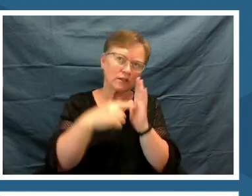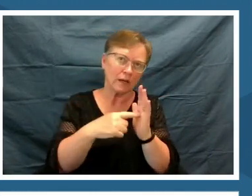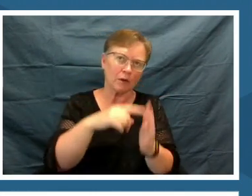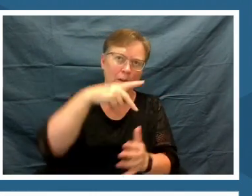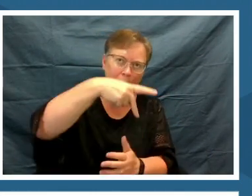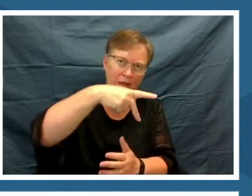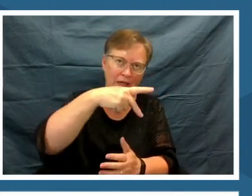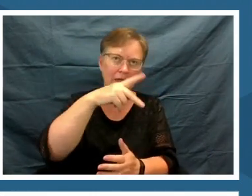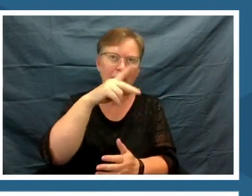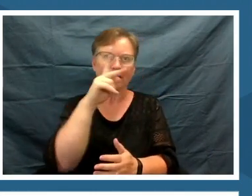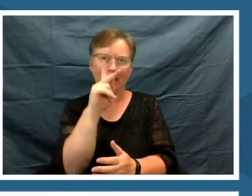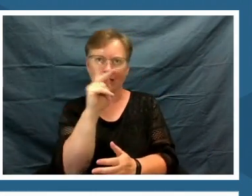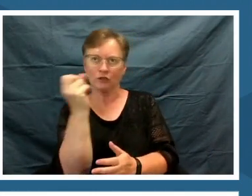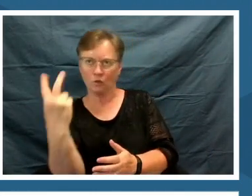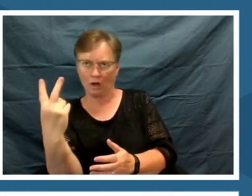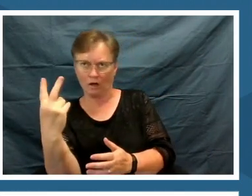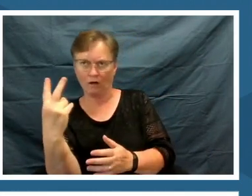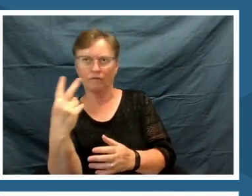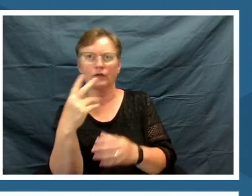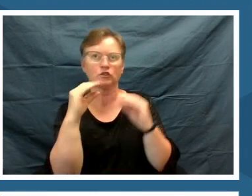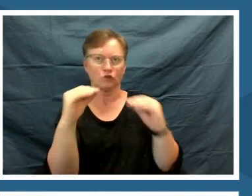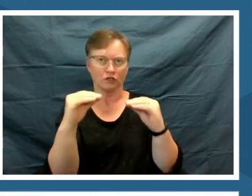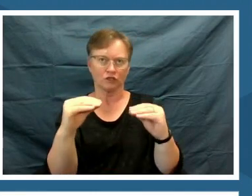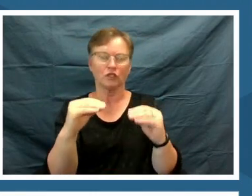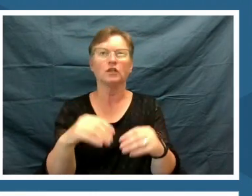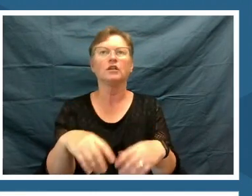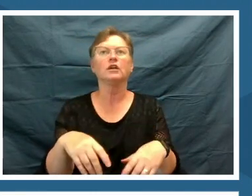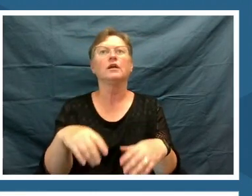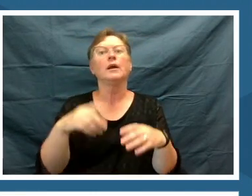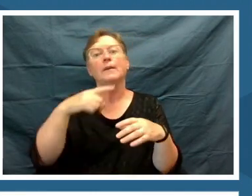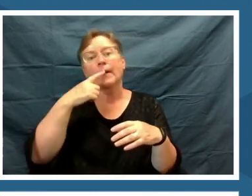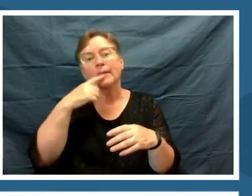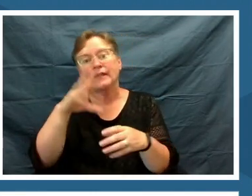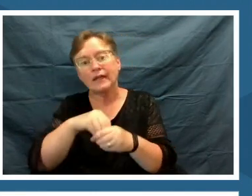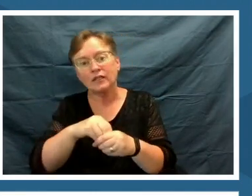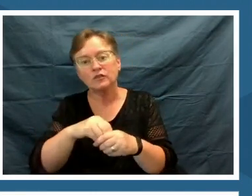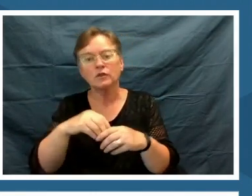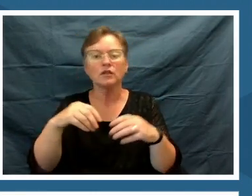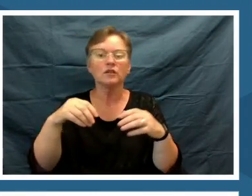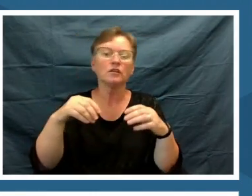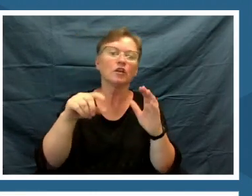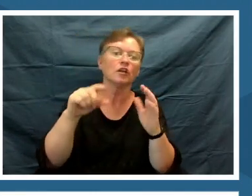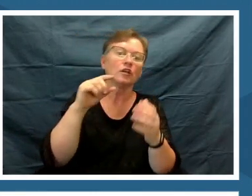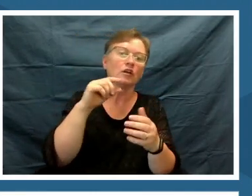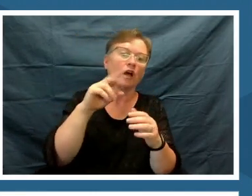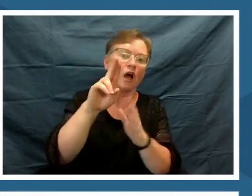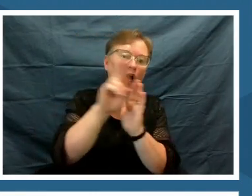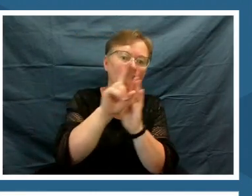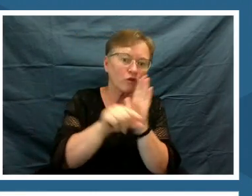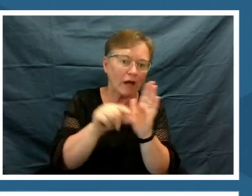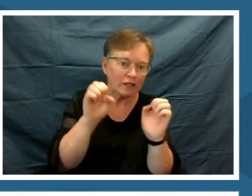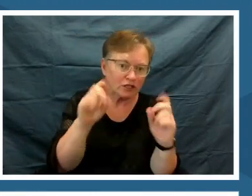and youth engagement undergraduate education graduate education